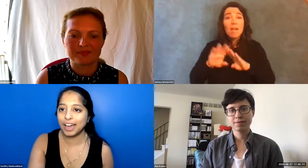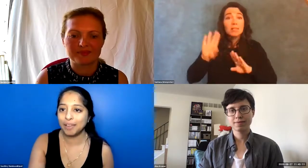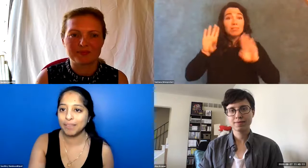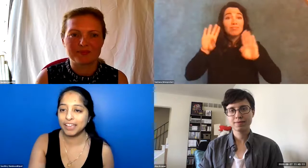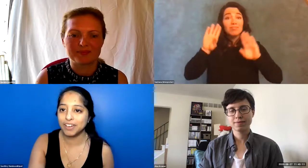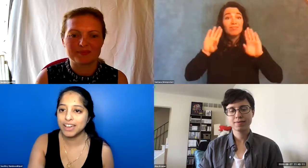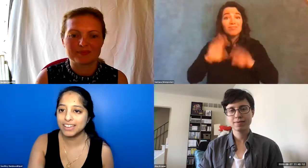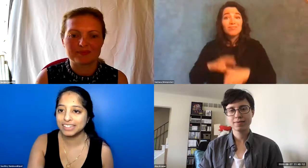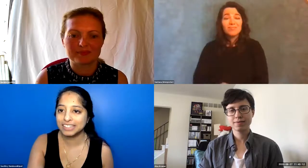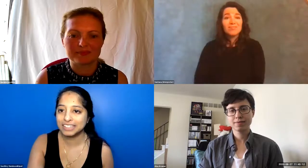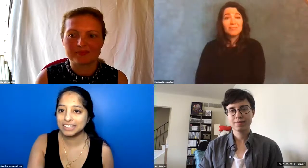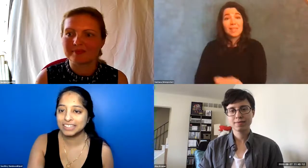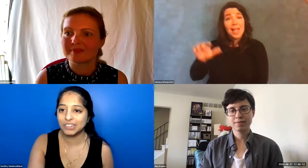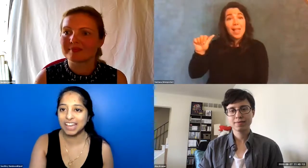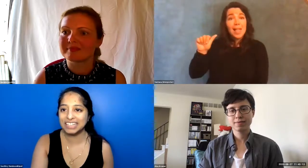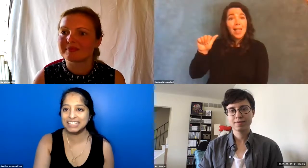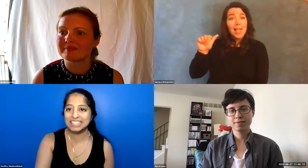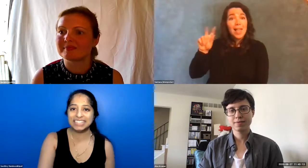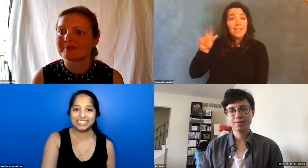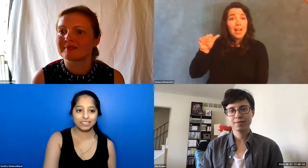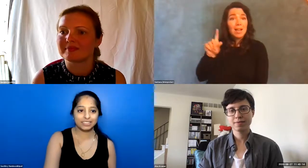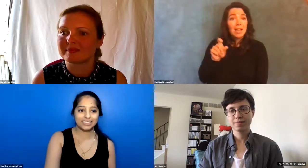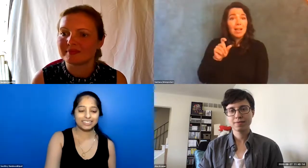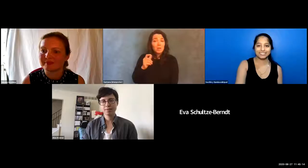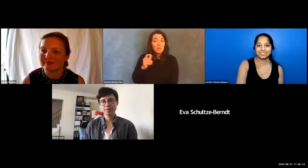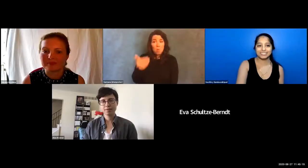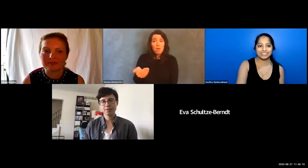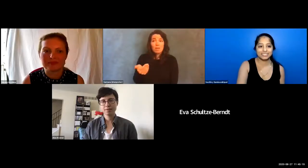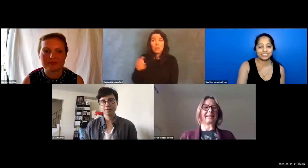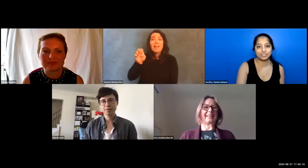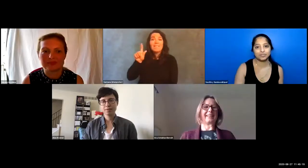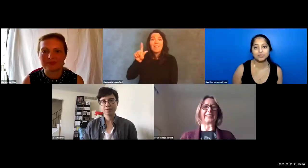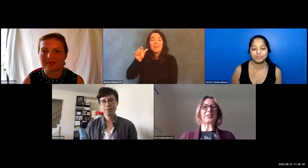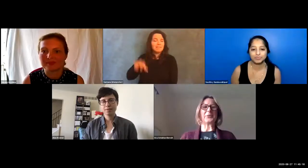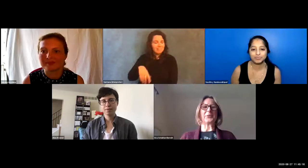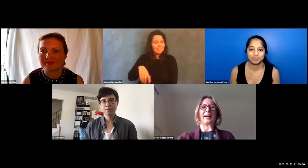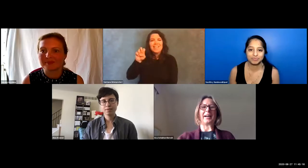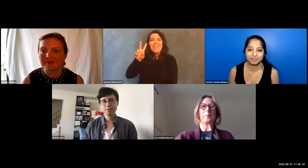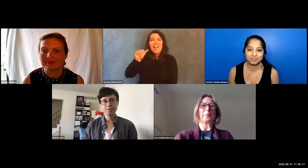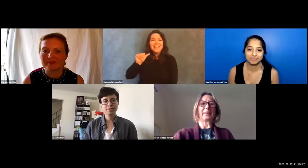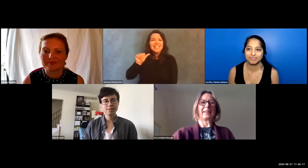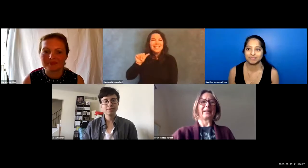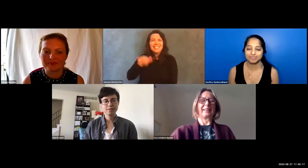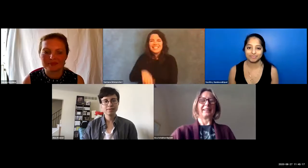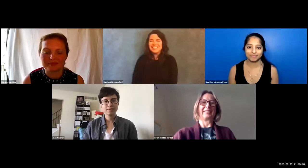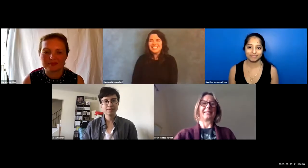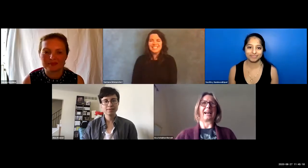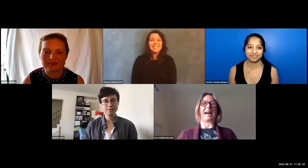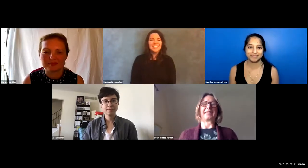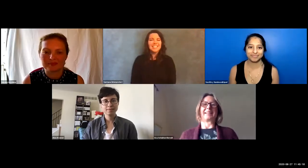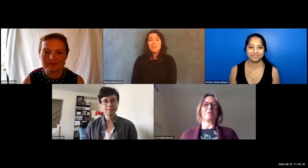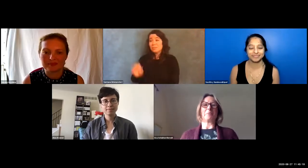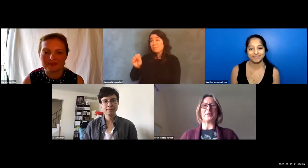Eva, go ahead. Eva Schultze-Berndt: Yeah, thank you.